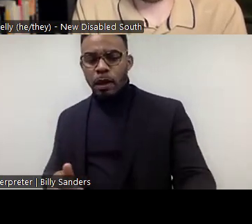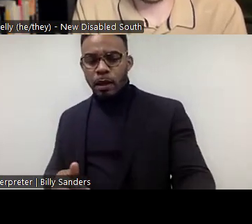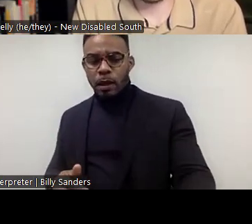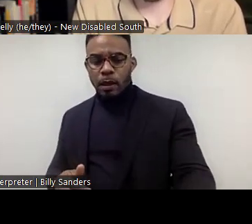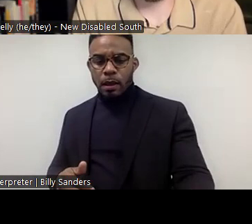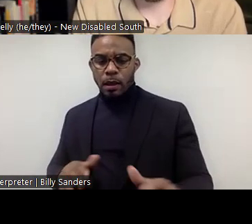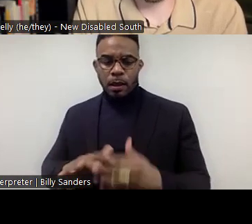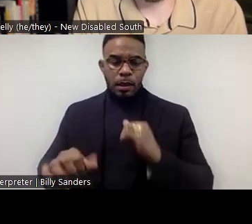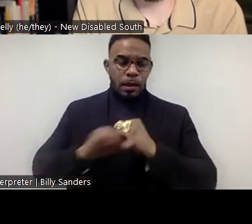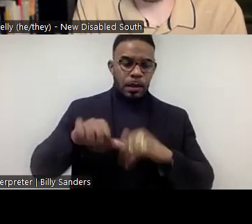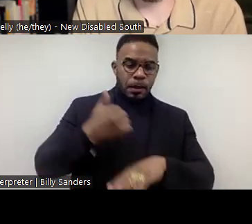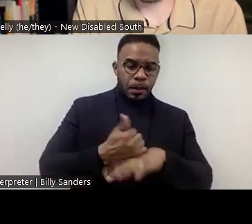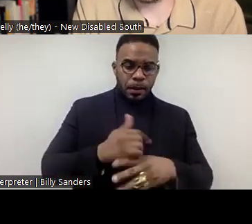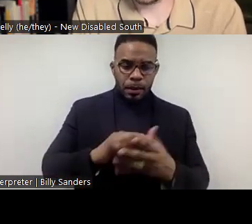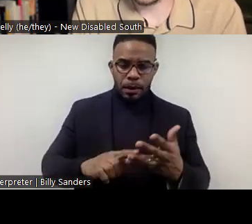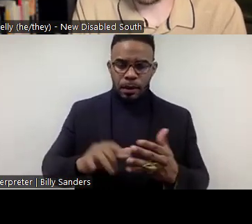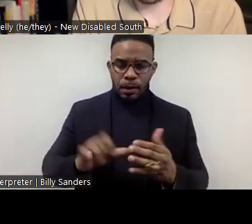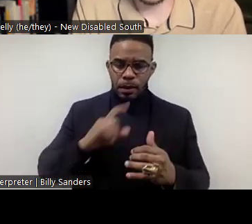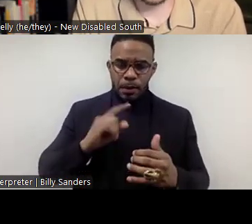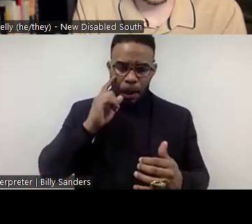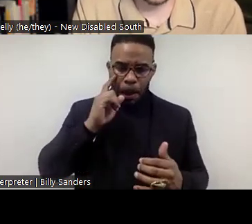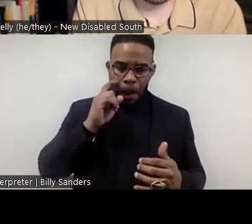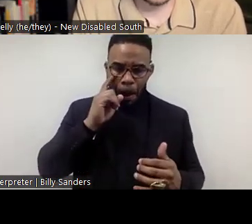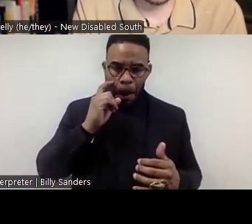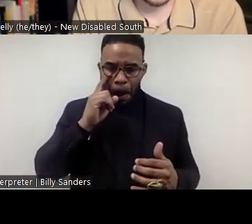power. I think community organizing can sometimes be